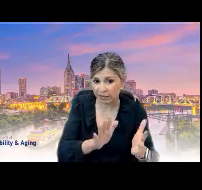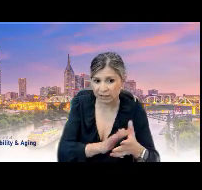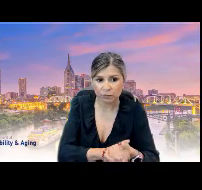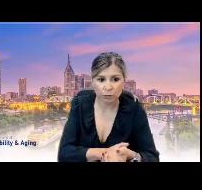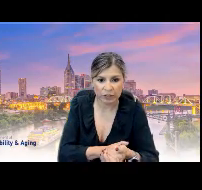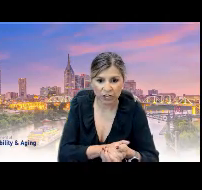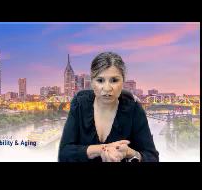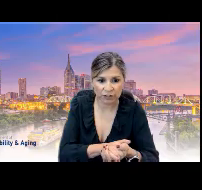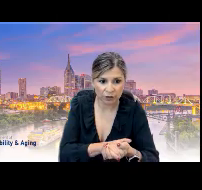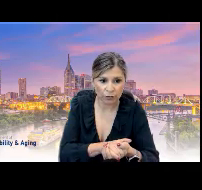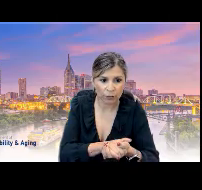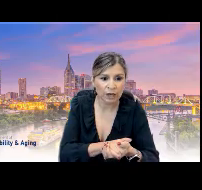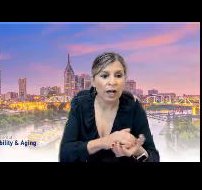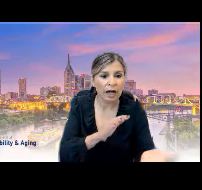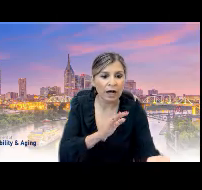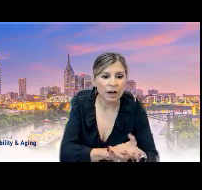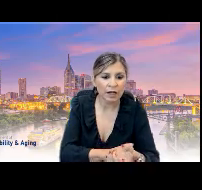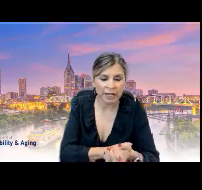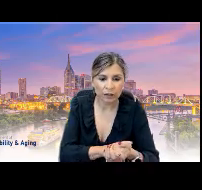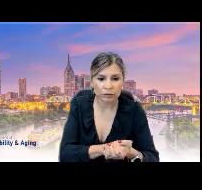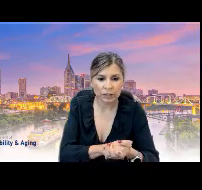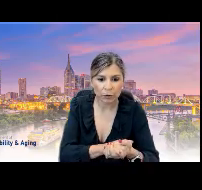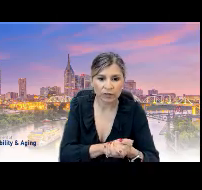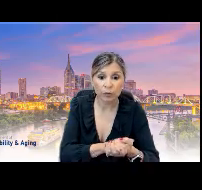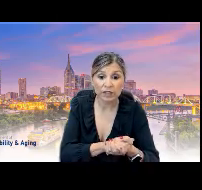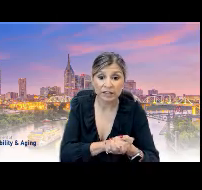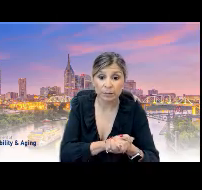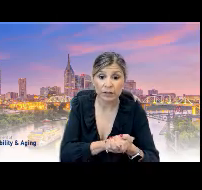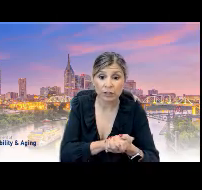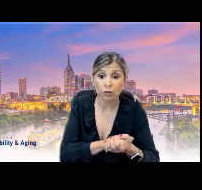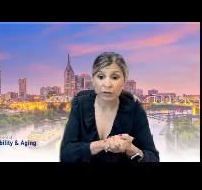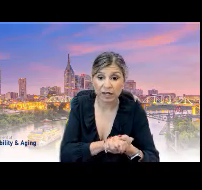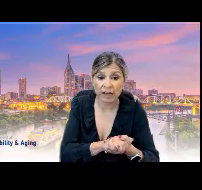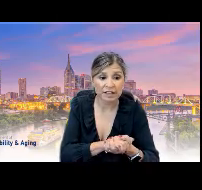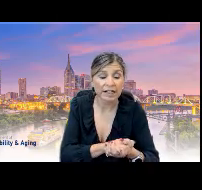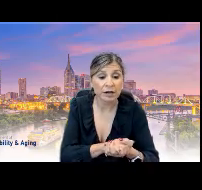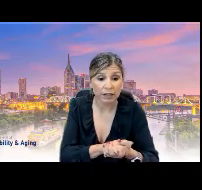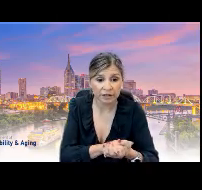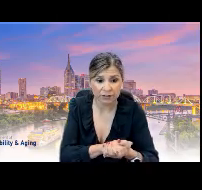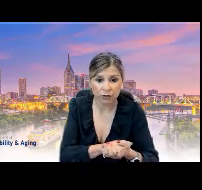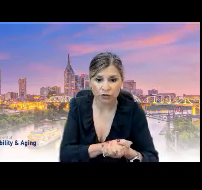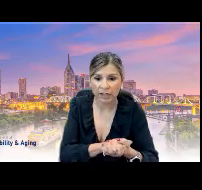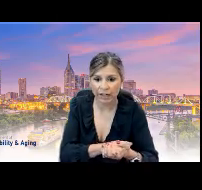It says this will be changing soon. A non elderly person with a disability who resides in a non institutional